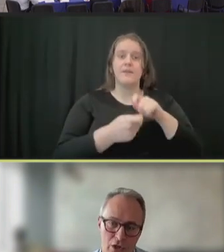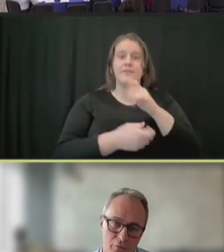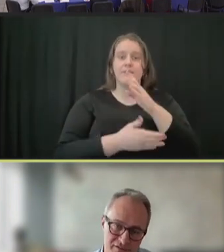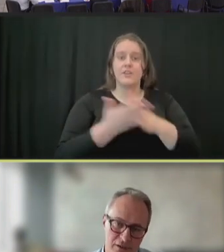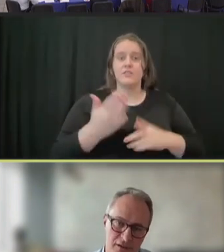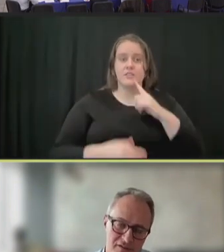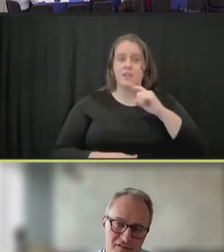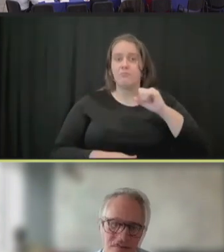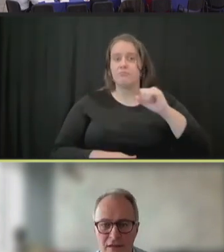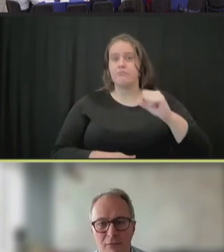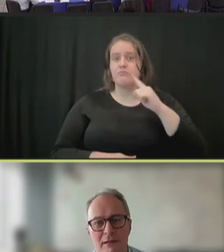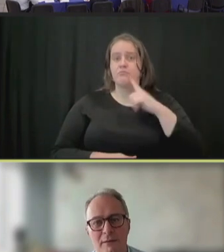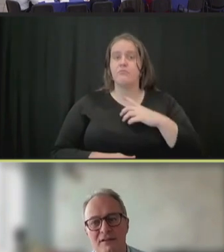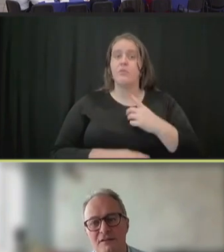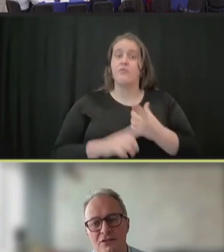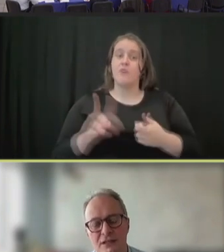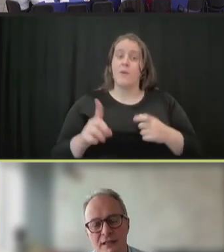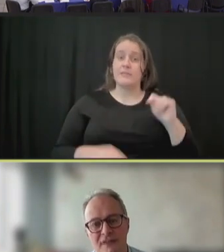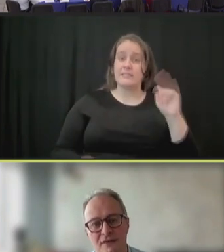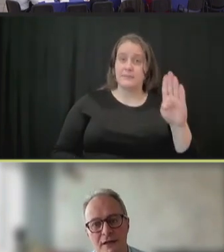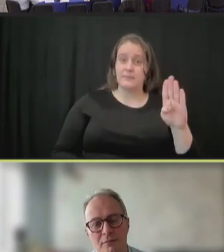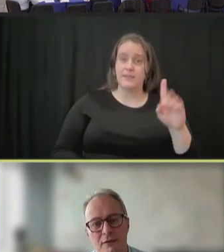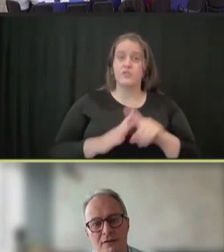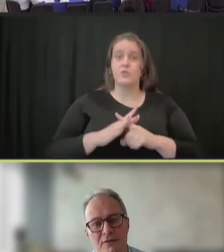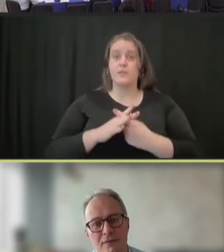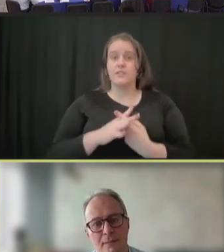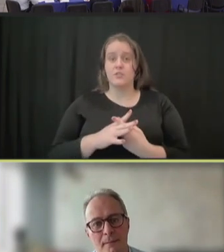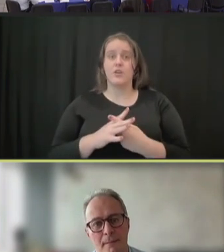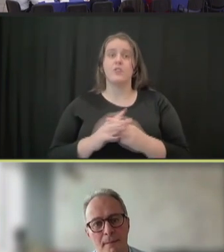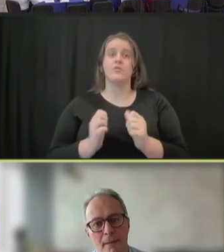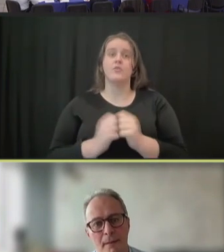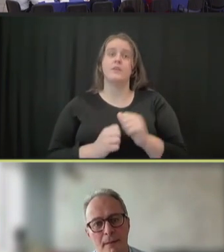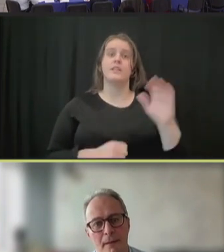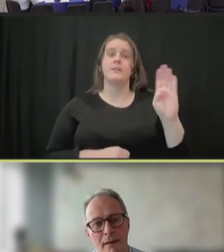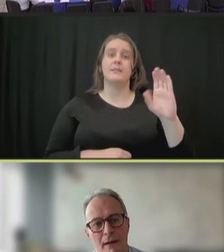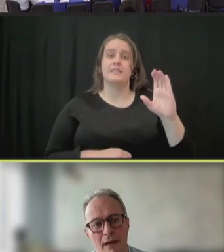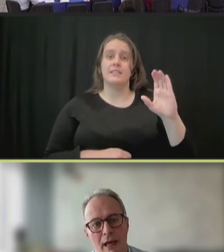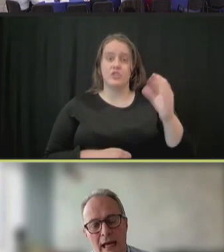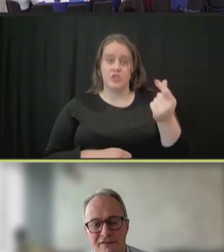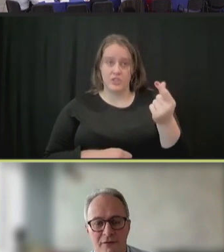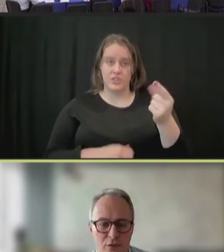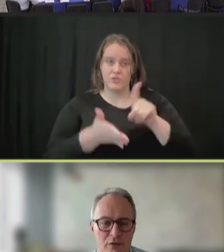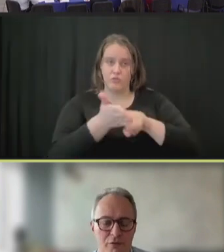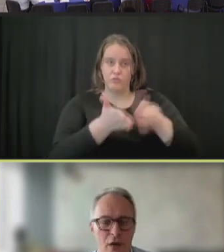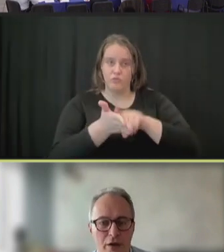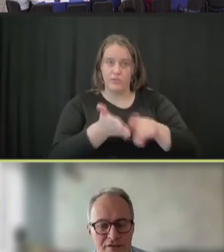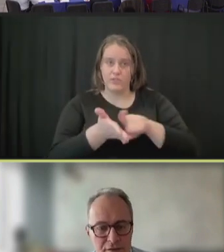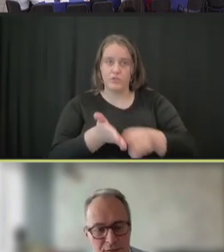So, we start this study with the BCG. Next slide, please. And as a proof of concept